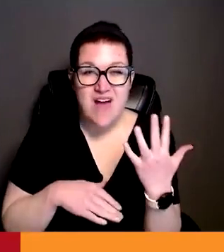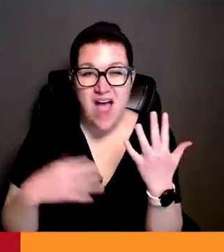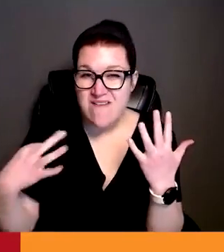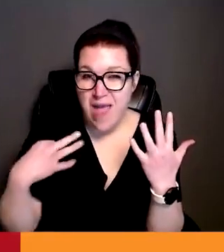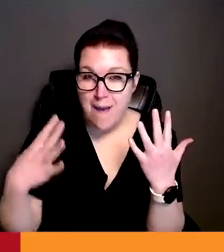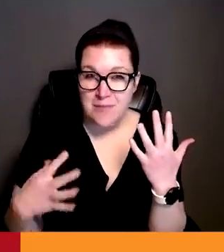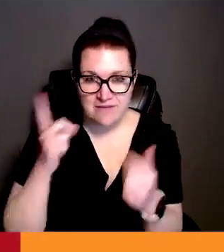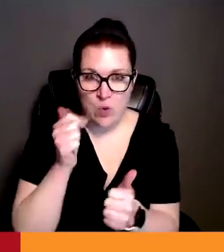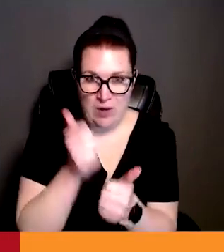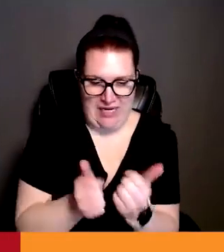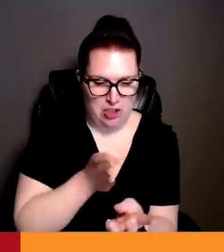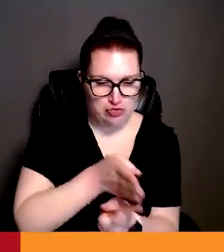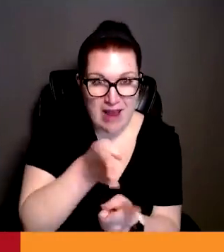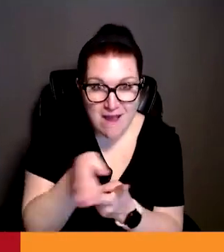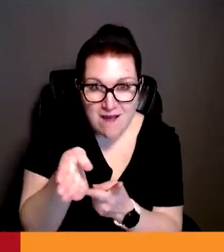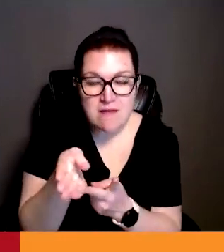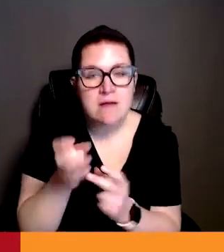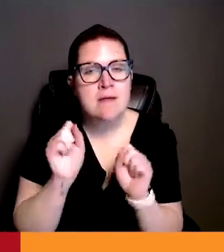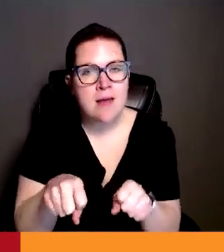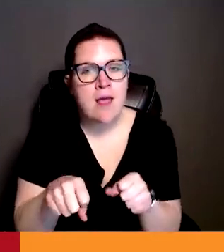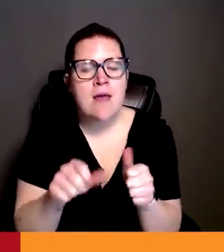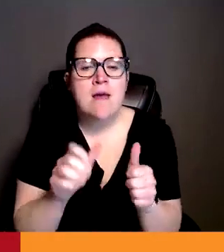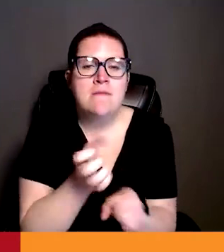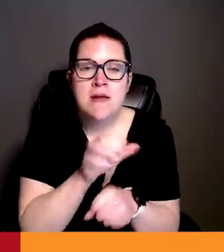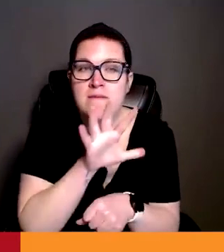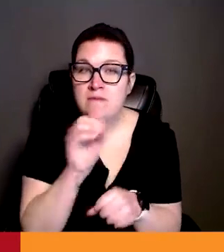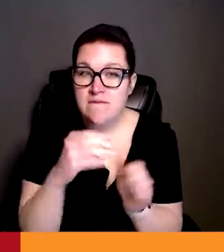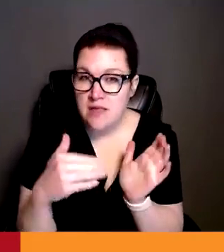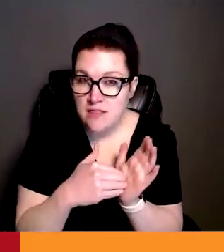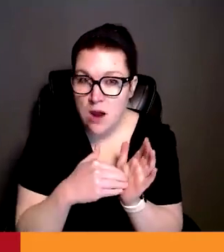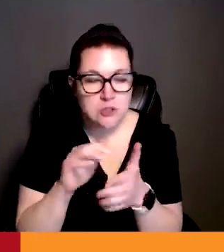that may also receive a $50,000 meritorious award.